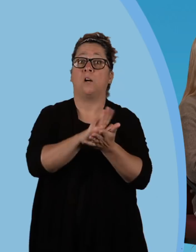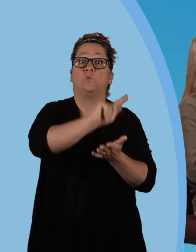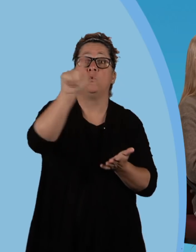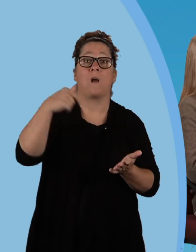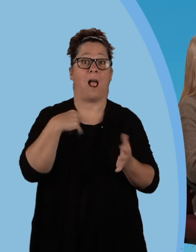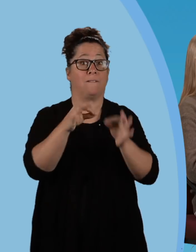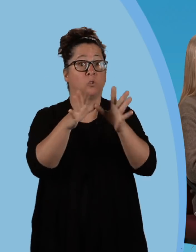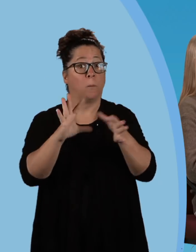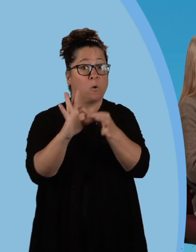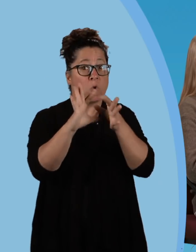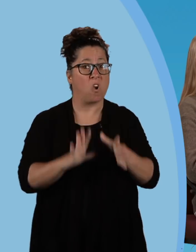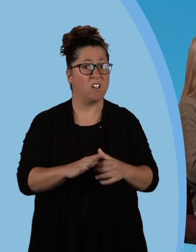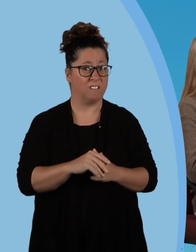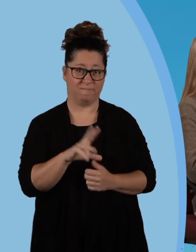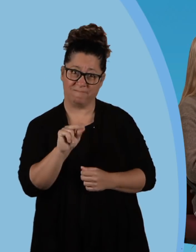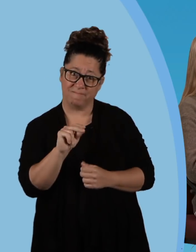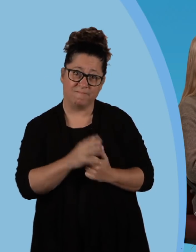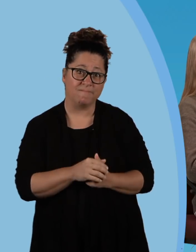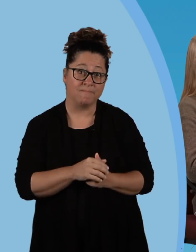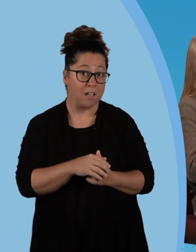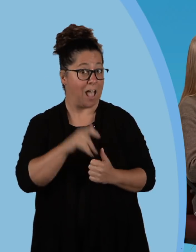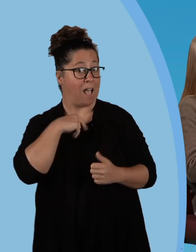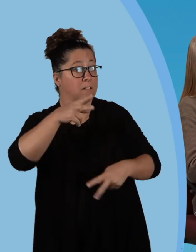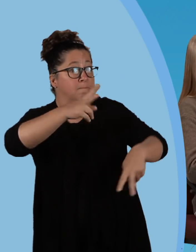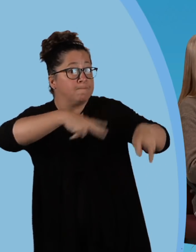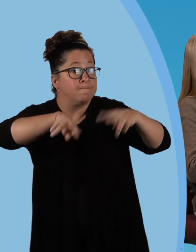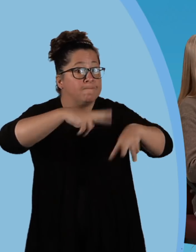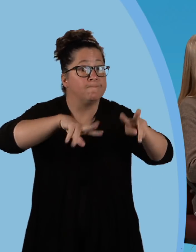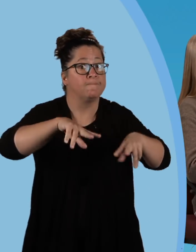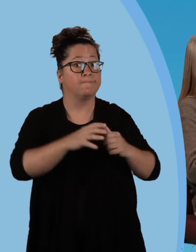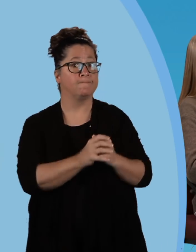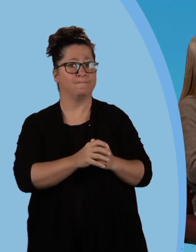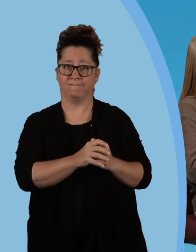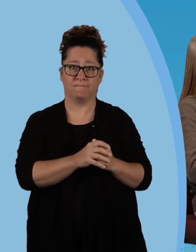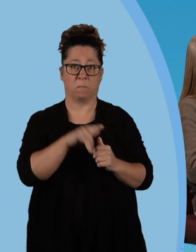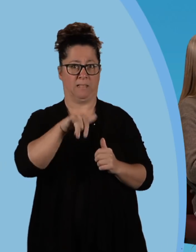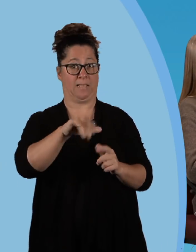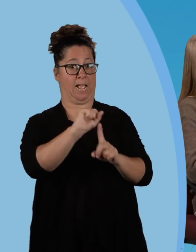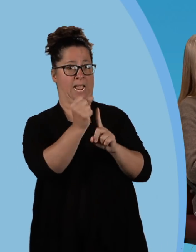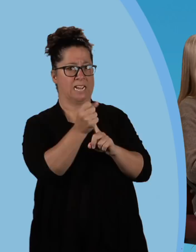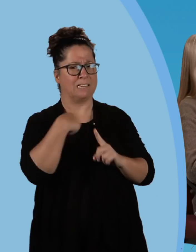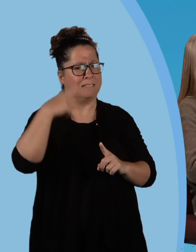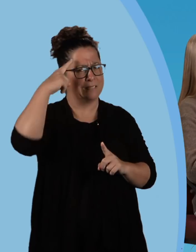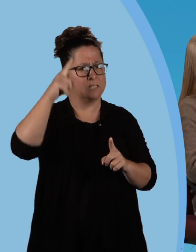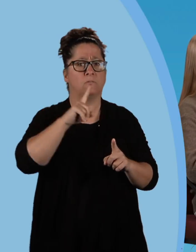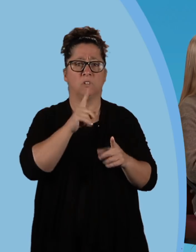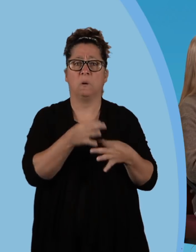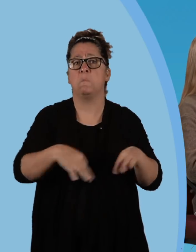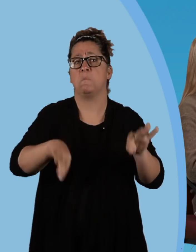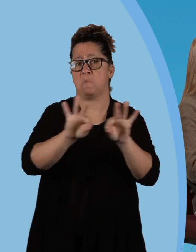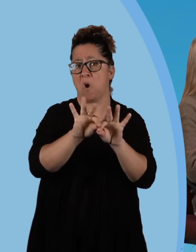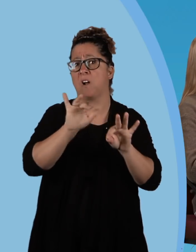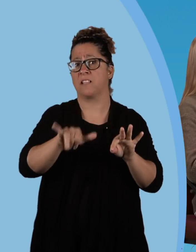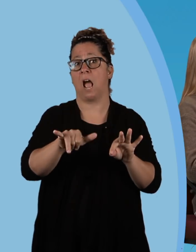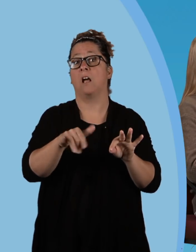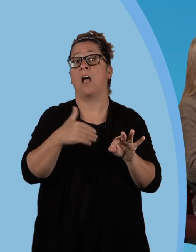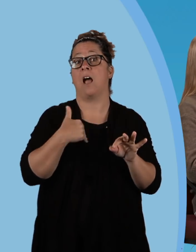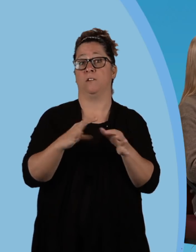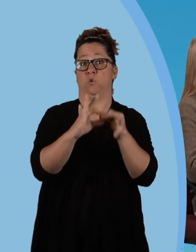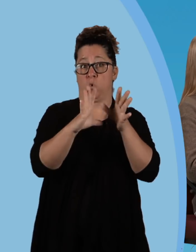Many schools don't have an interpreter coordinator and there's nobody providing oversight. But in this case, I think that would be important